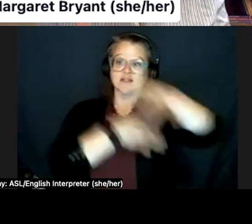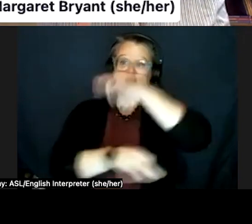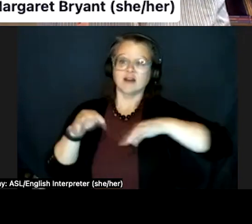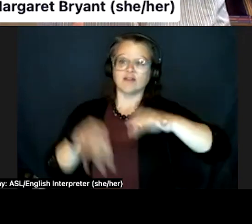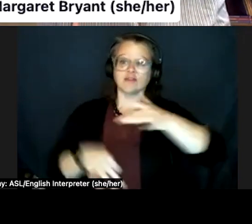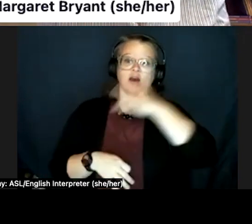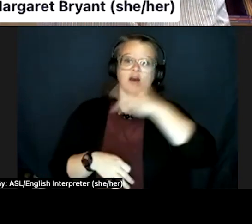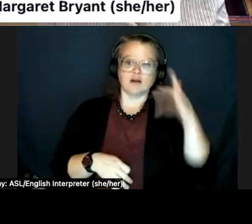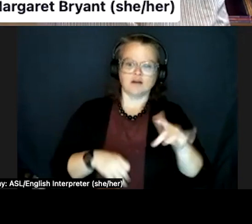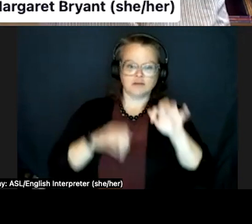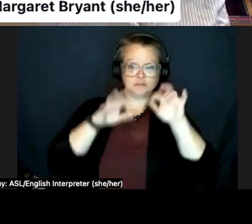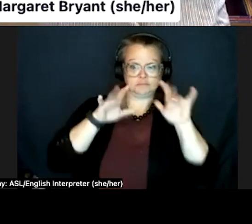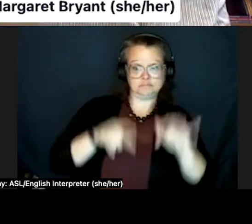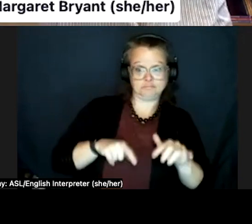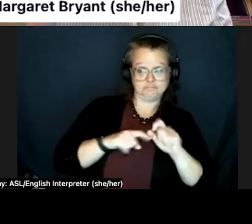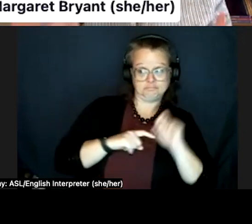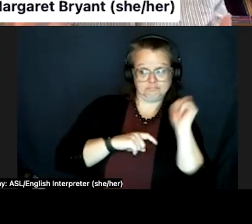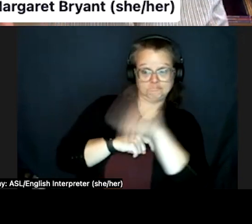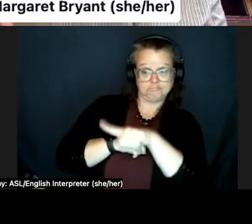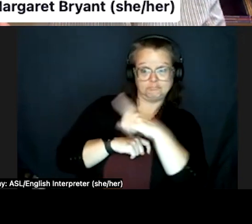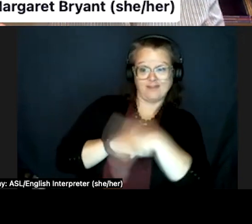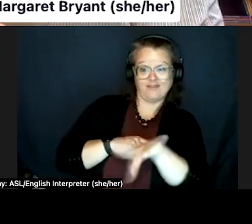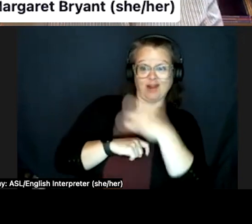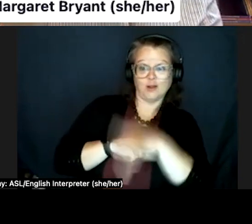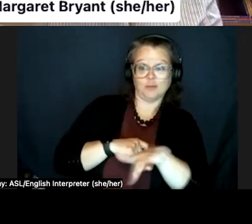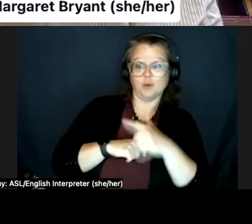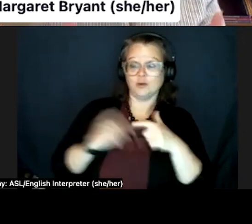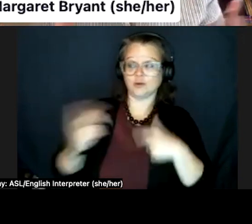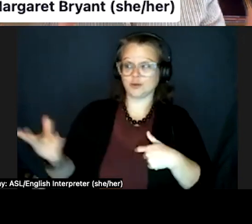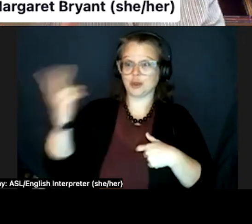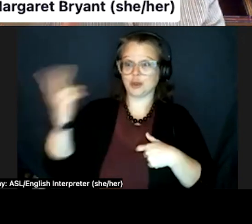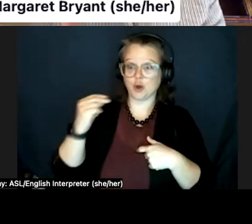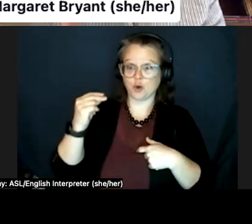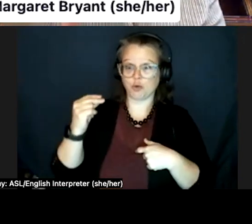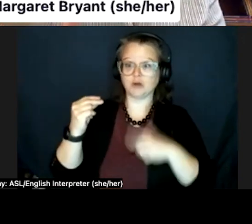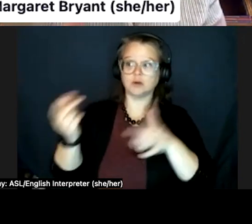then when something has to be moved, it's super easy by looking at their calendar,